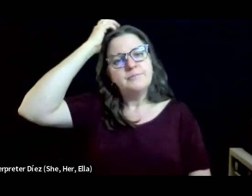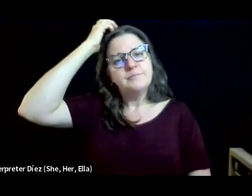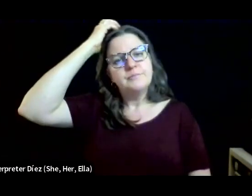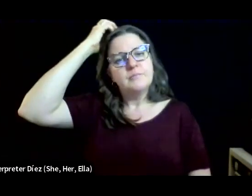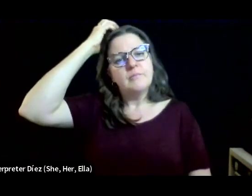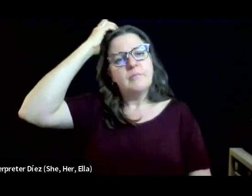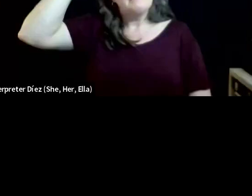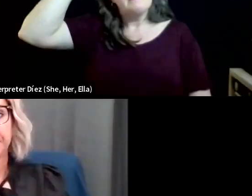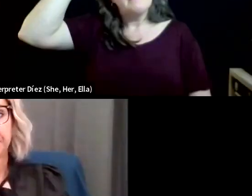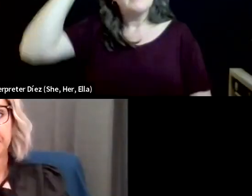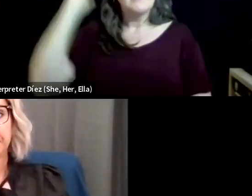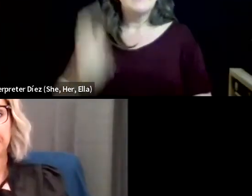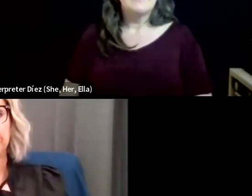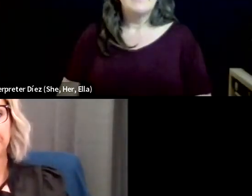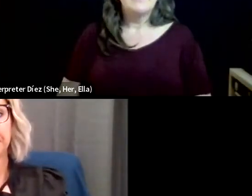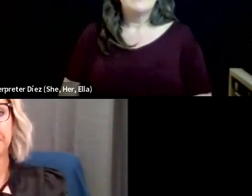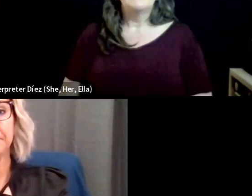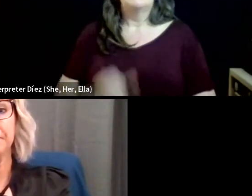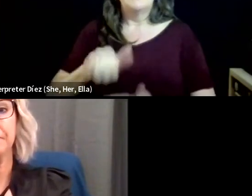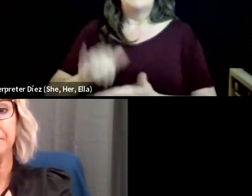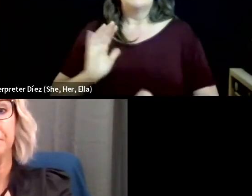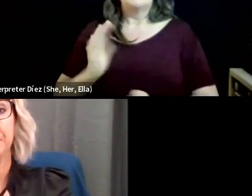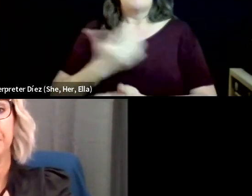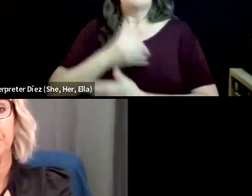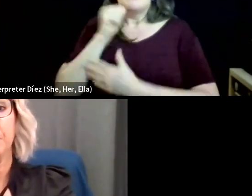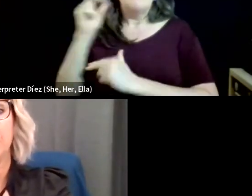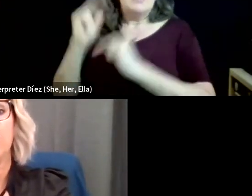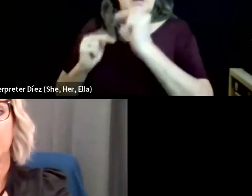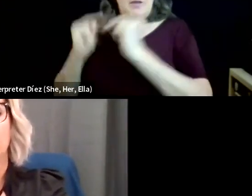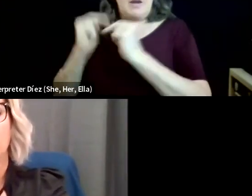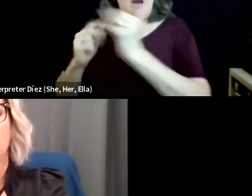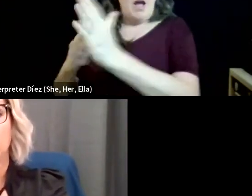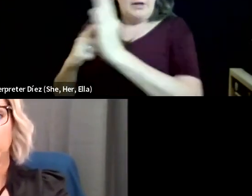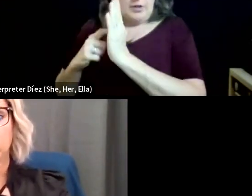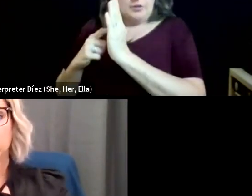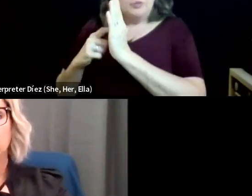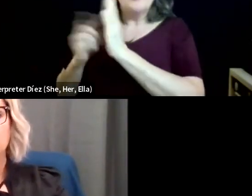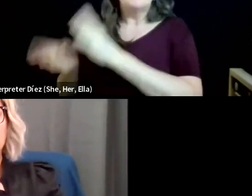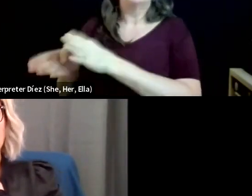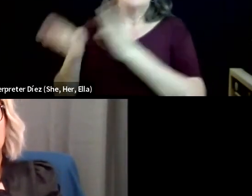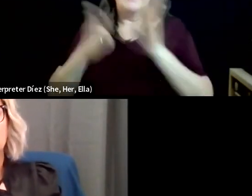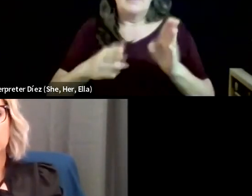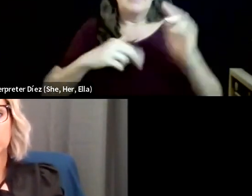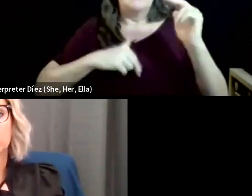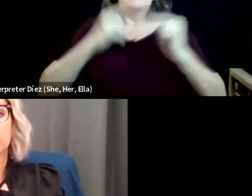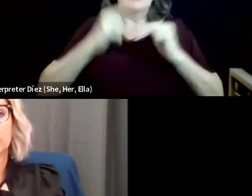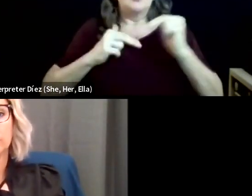So that was our Non-Construction requirements. And now we're gonna move on to construction in public works.